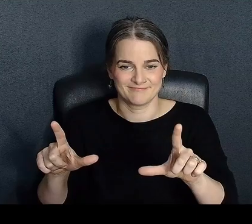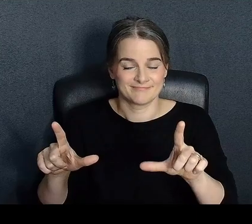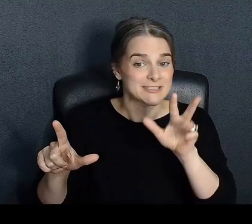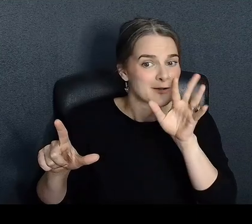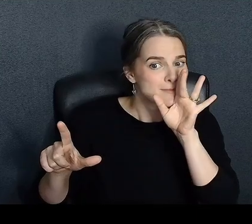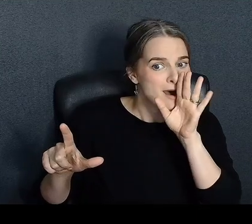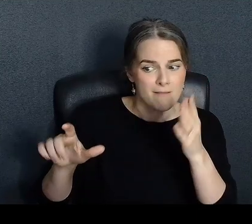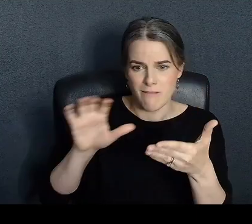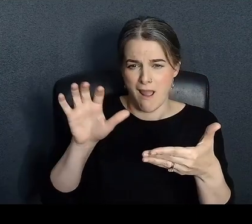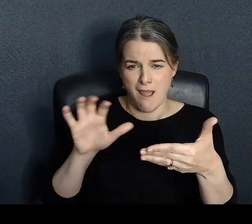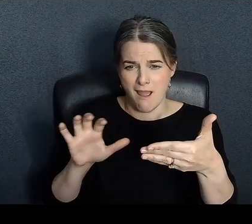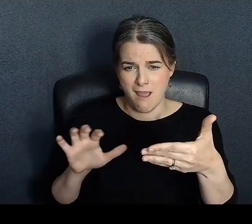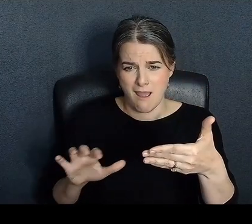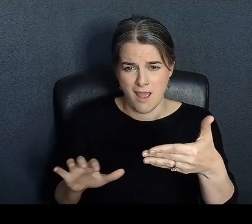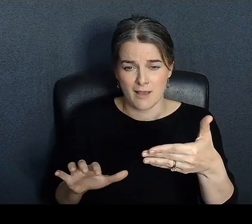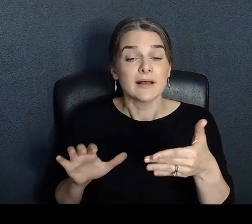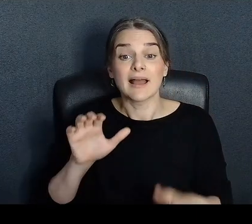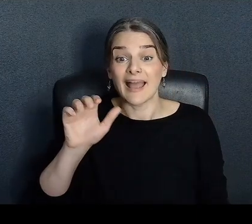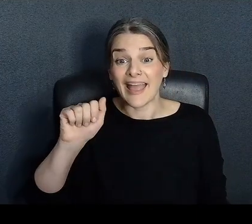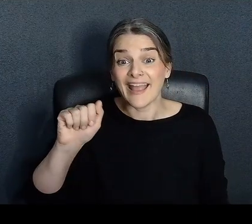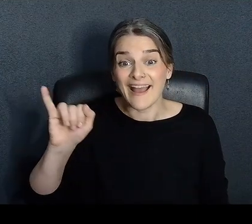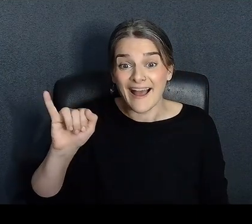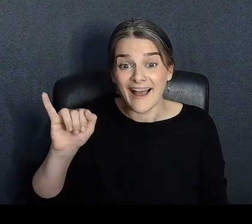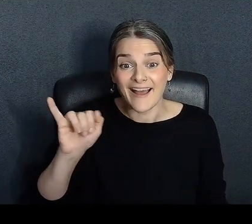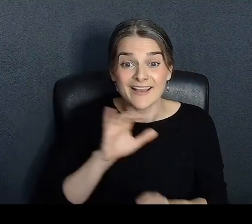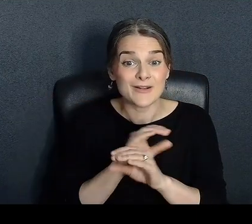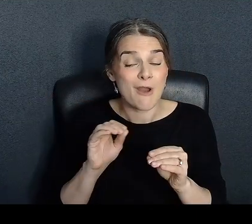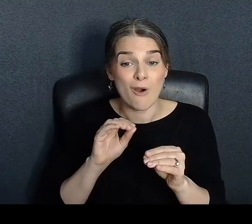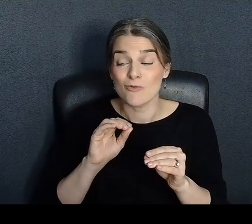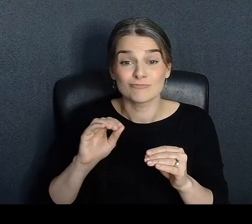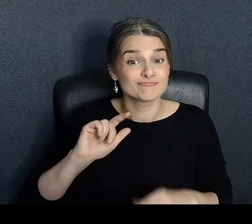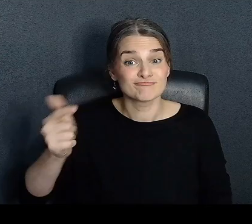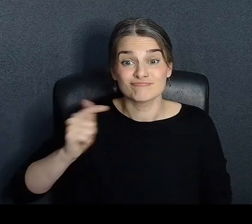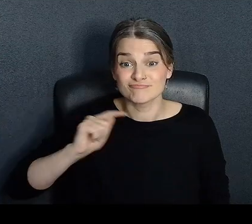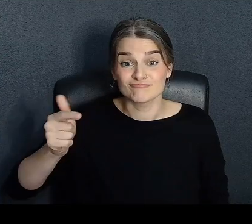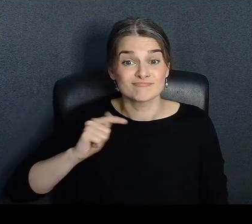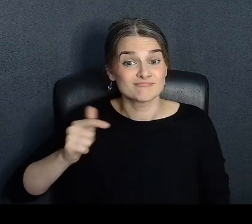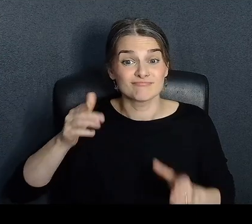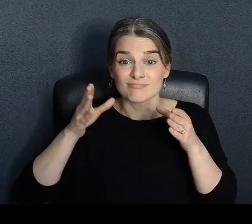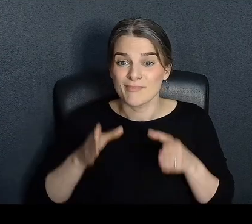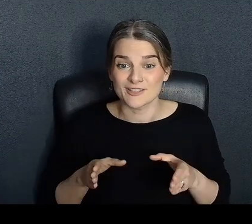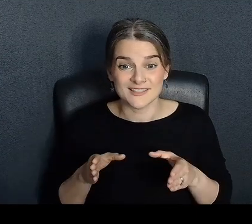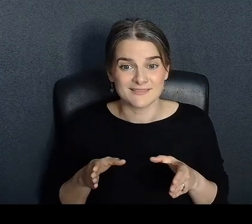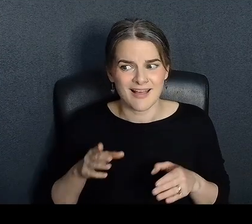So there's no relay person in the middle. This is a very expensive way.